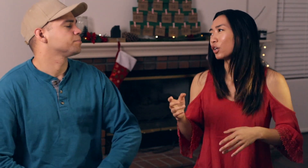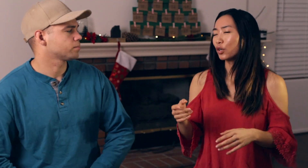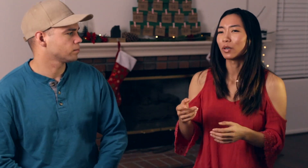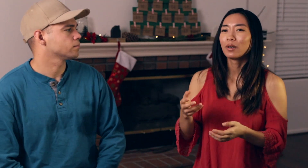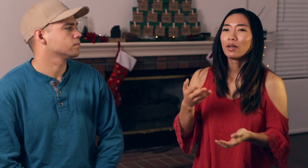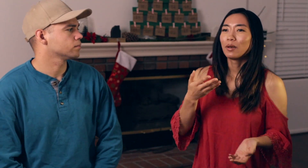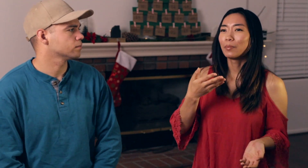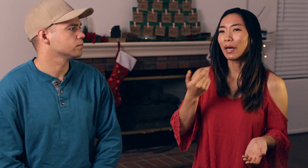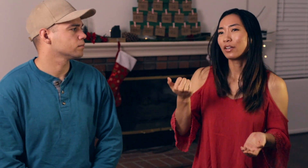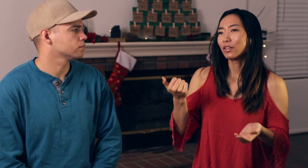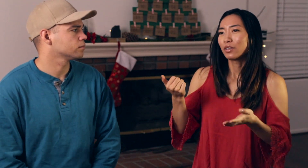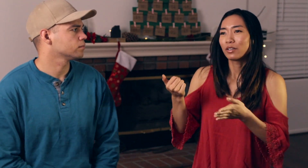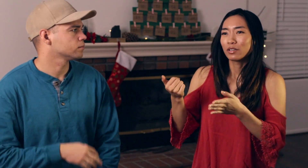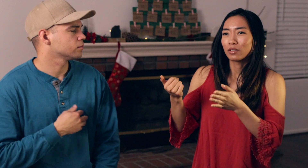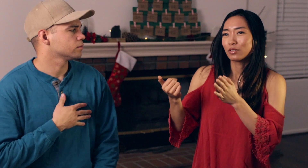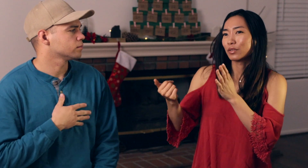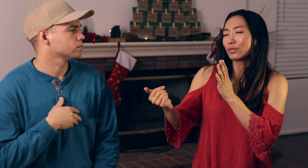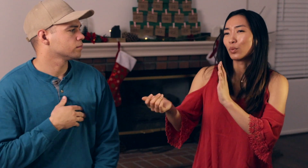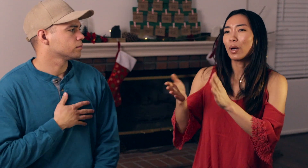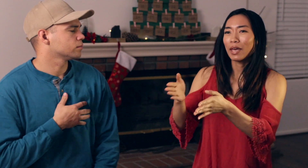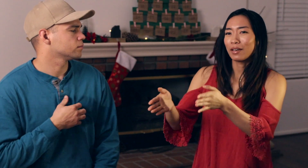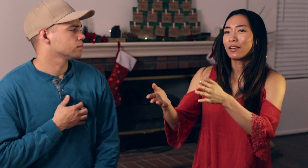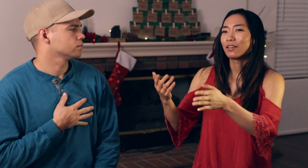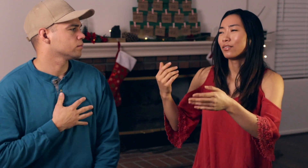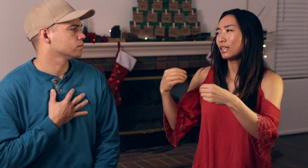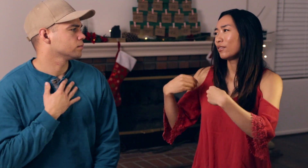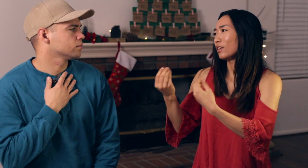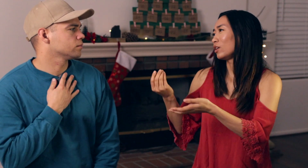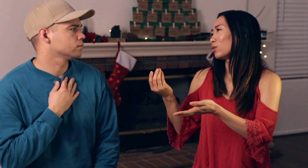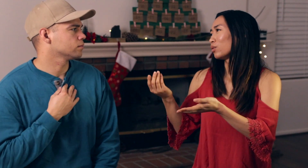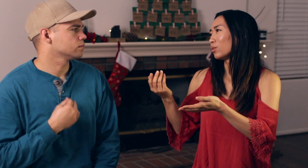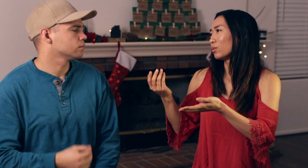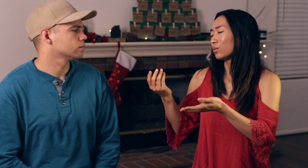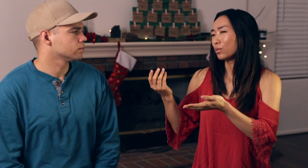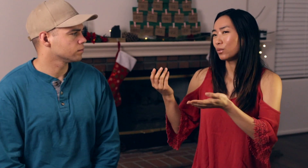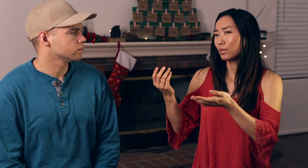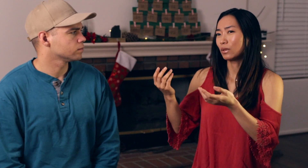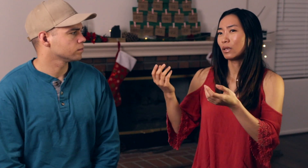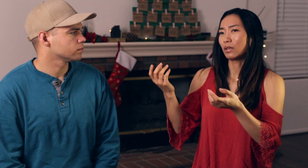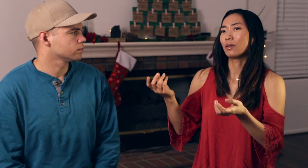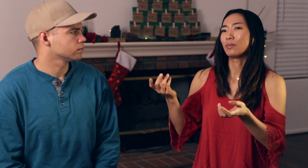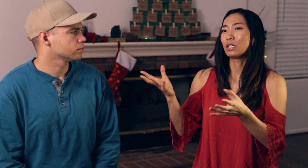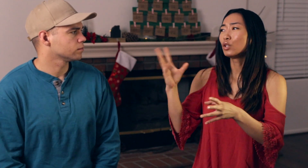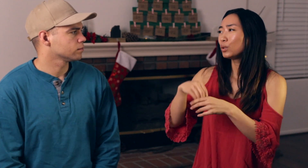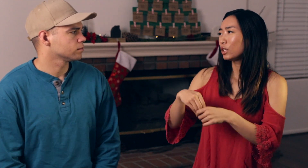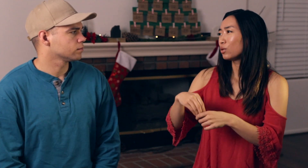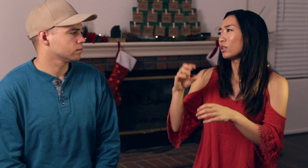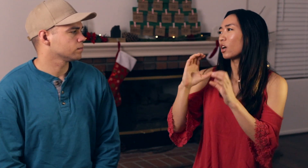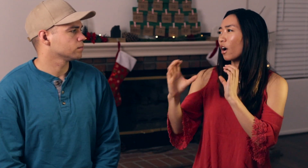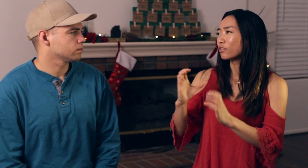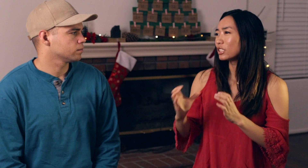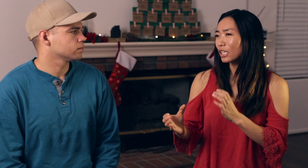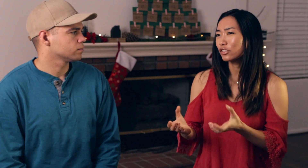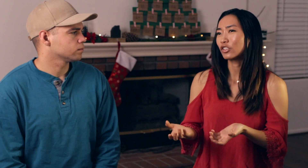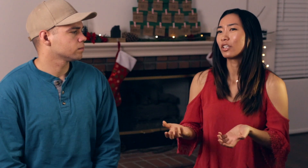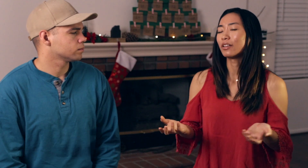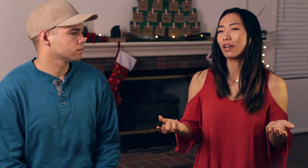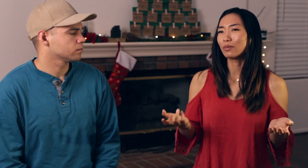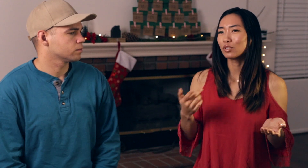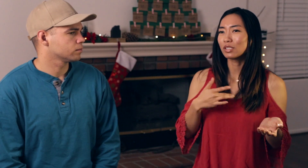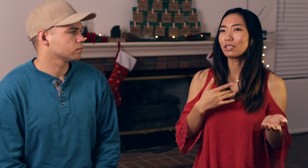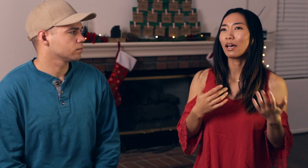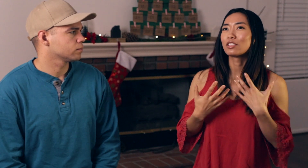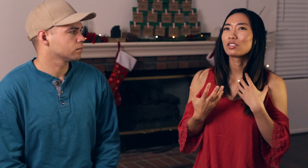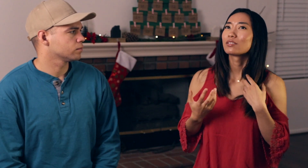or better or way of giving you including you in the conversation I'm just I just